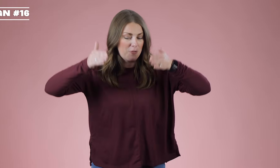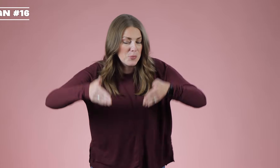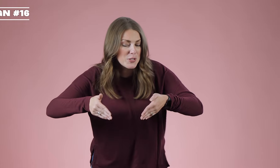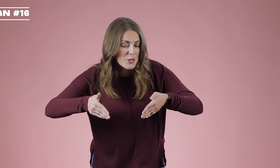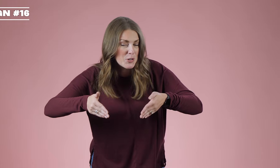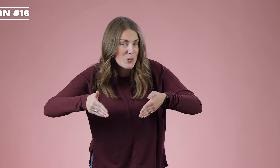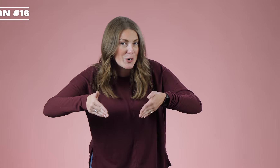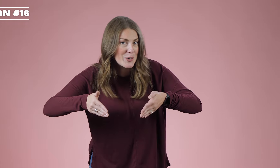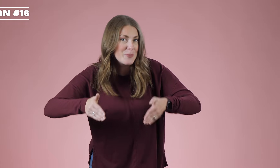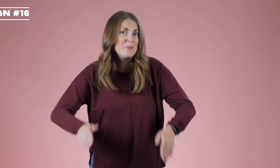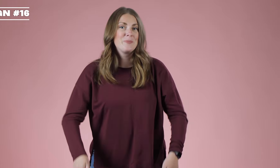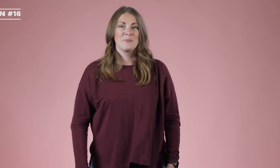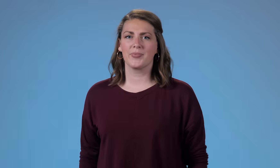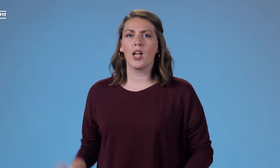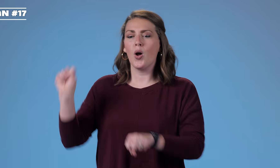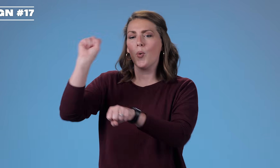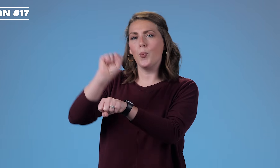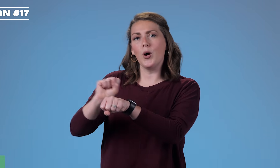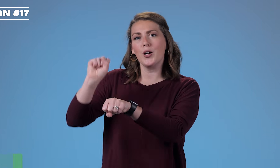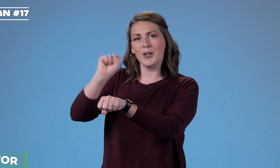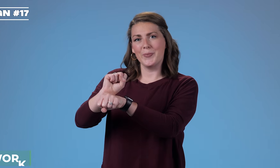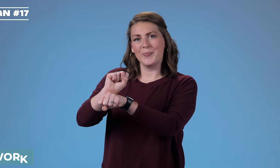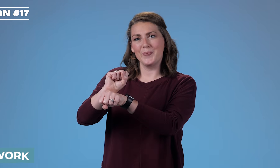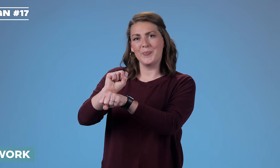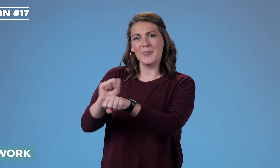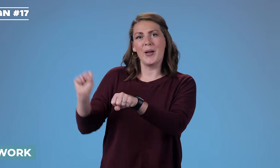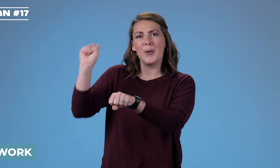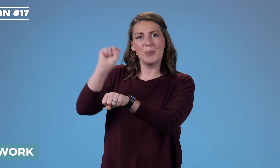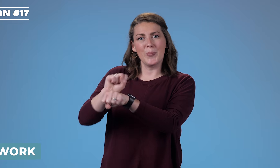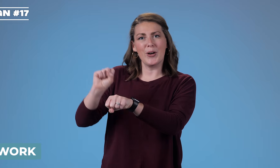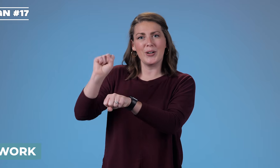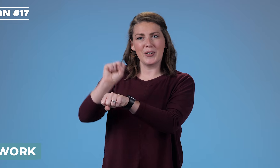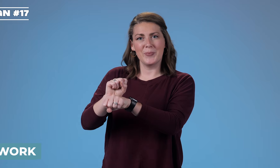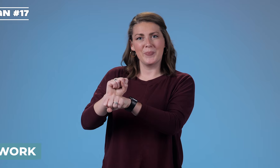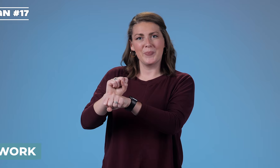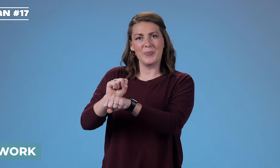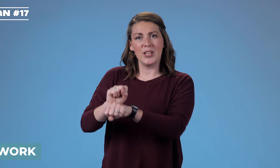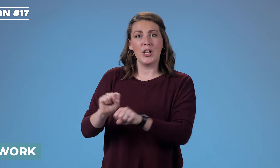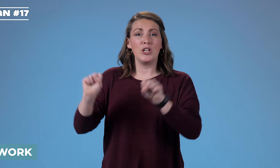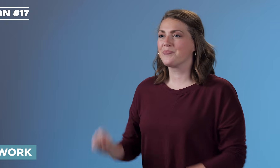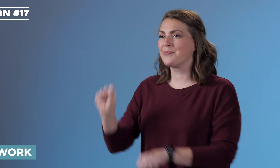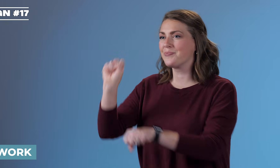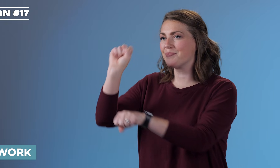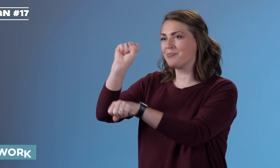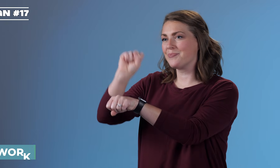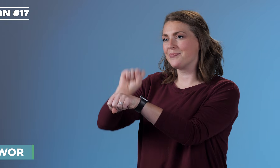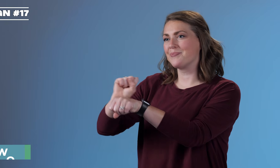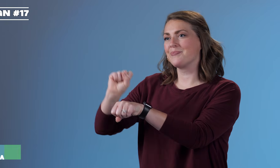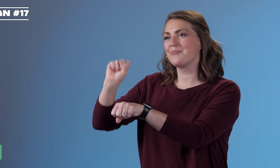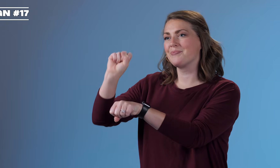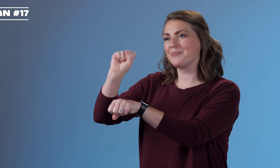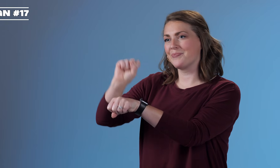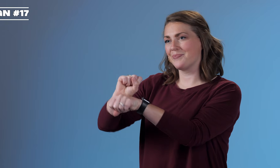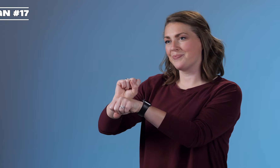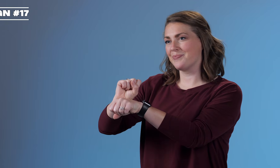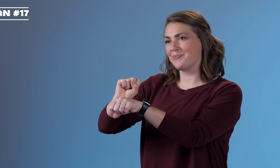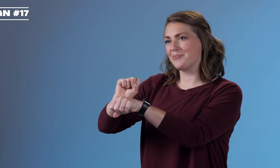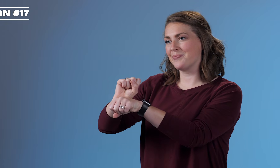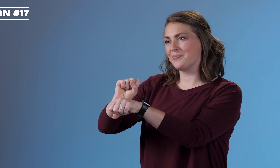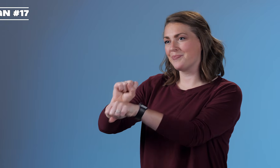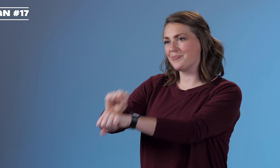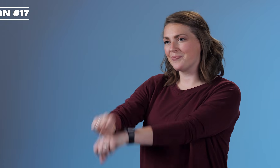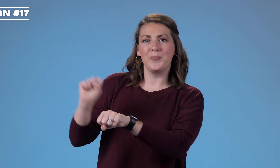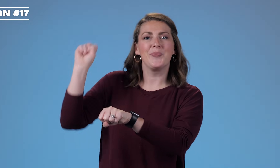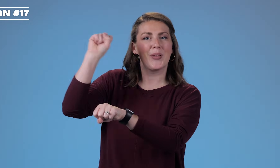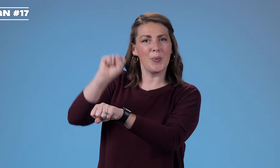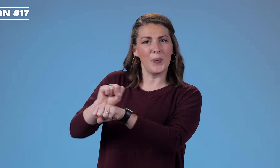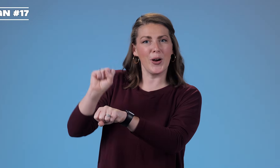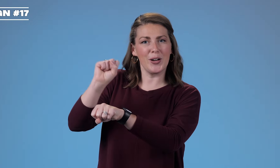focus on your work. Work, work, your two fists are pounding right on top of each other, work.